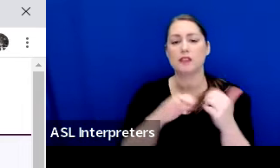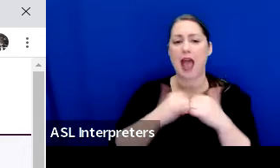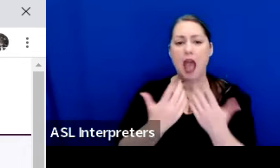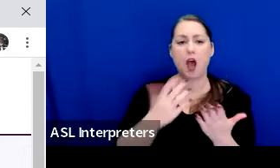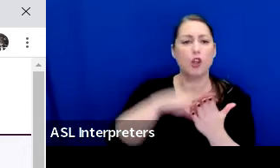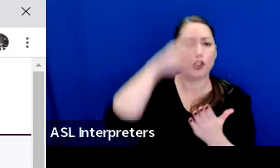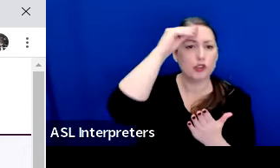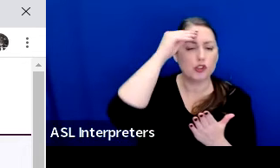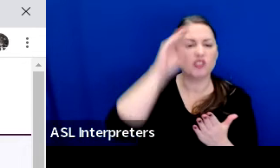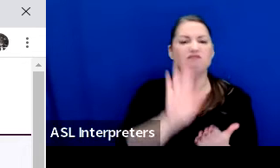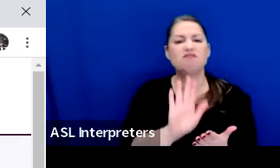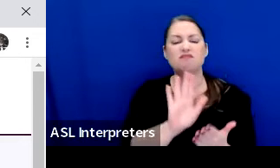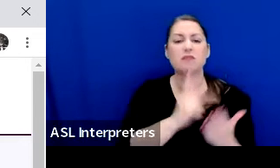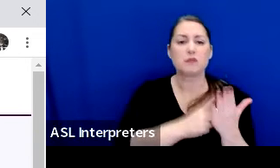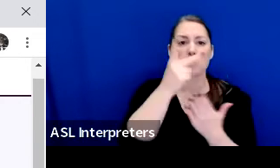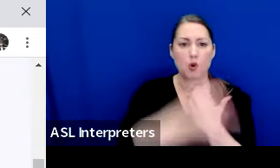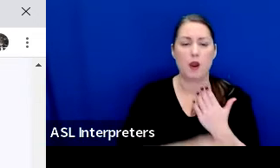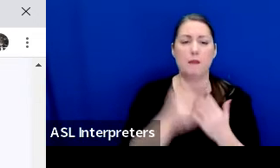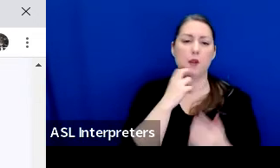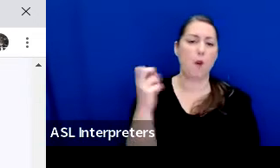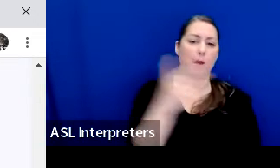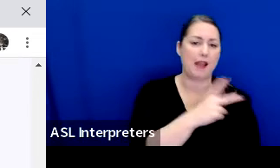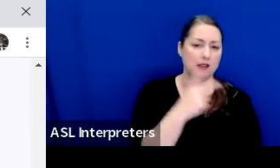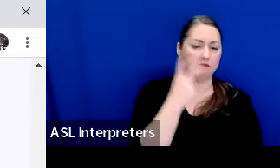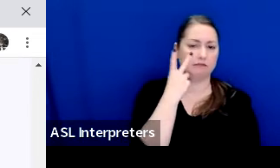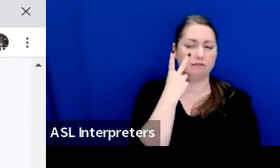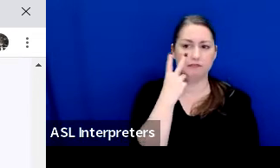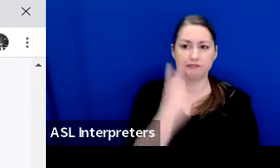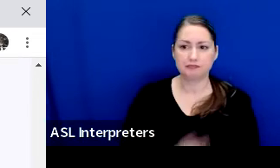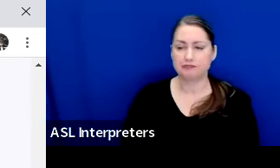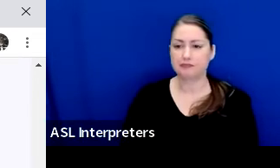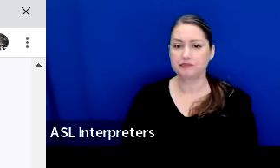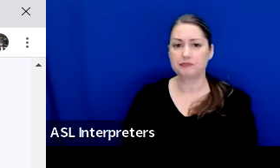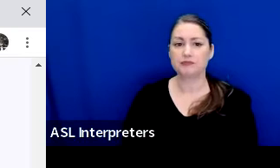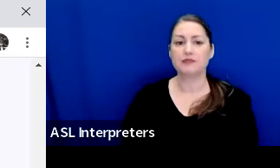And let me go back home. I think that's in courses you're taking.